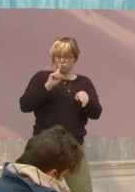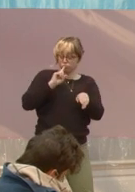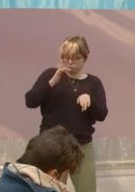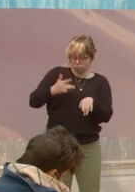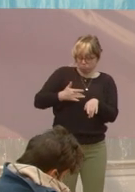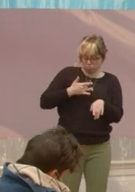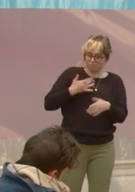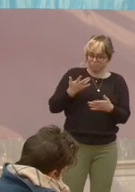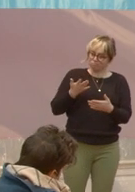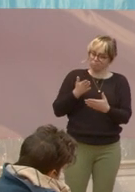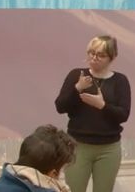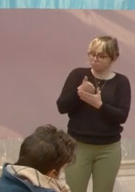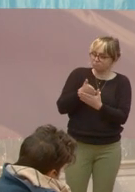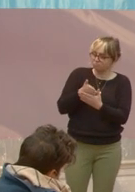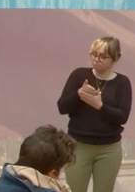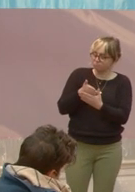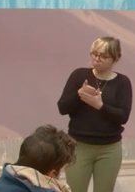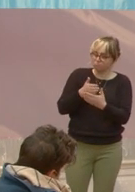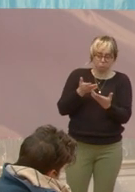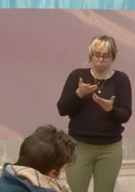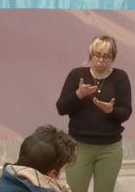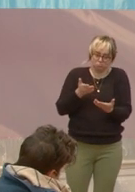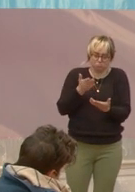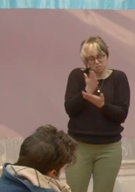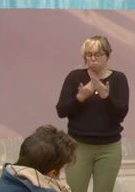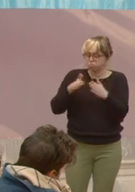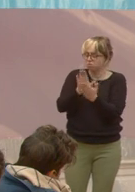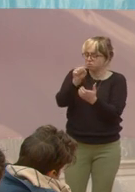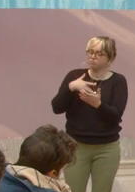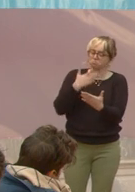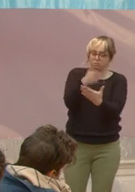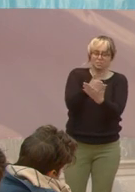intervening act in a way, because it is it is not yet just